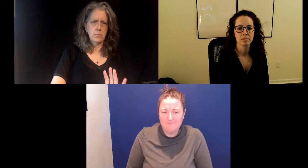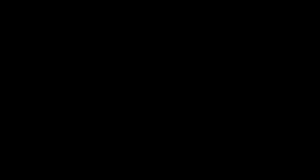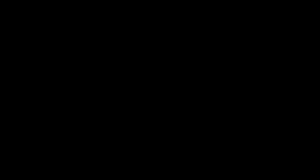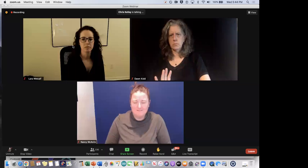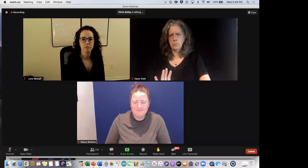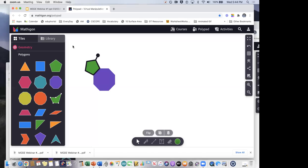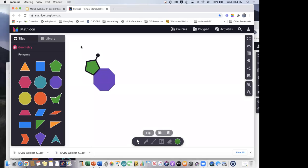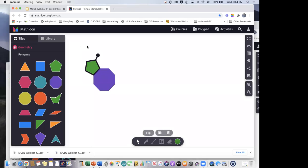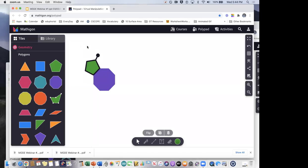you want to try again